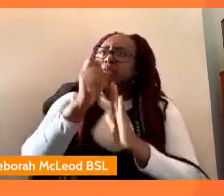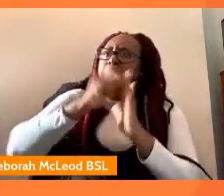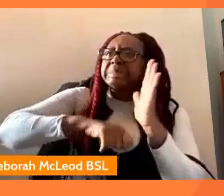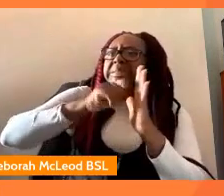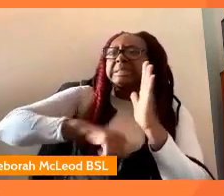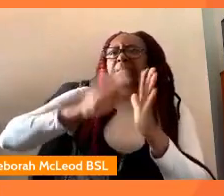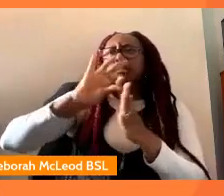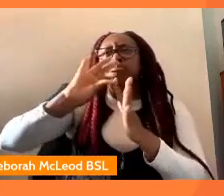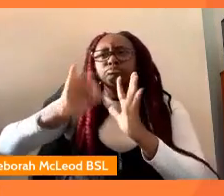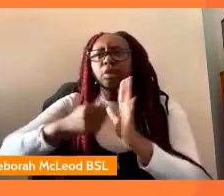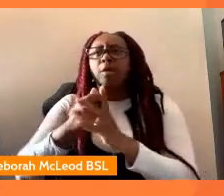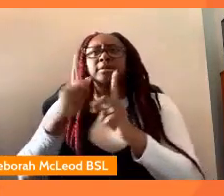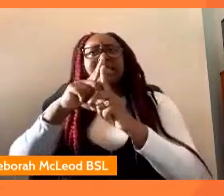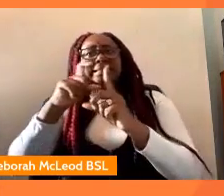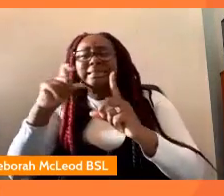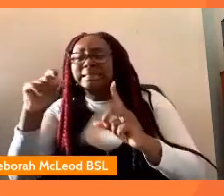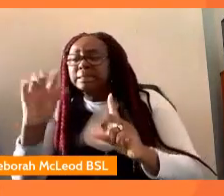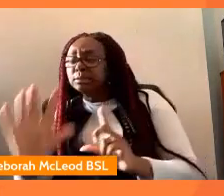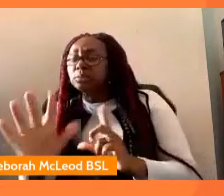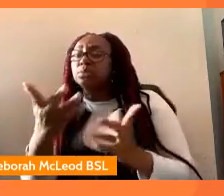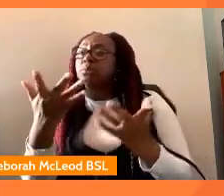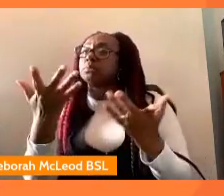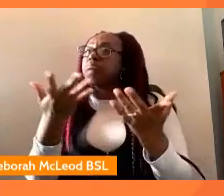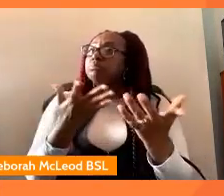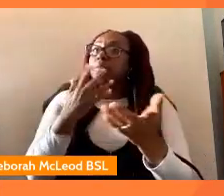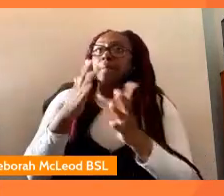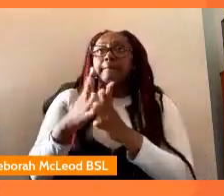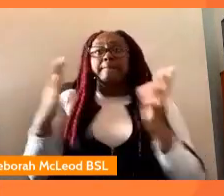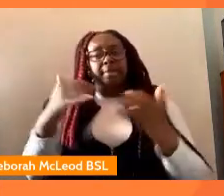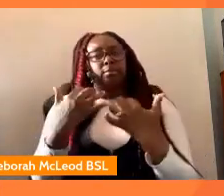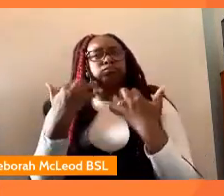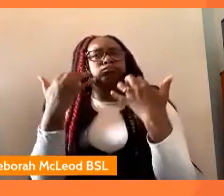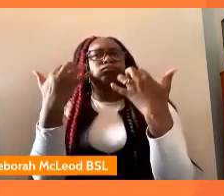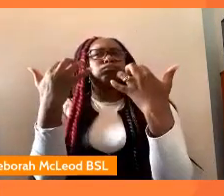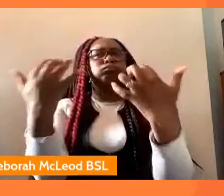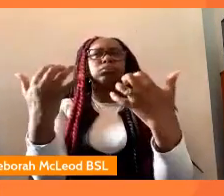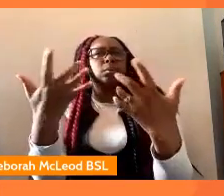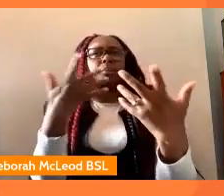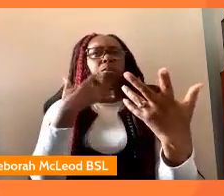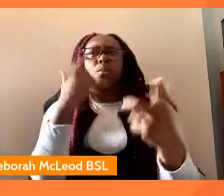which is digital, it's potentially it's going to have big audiences, what is your approach to that?